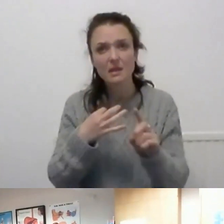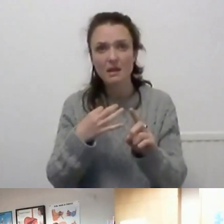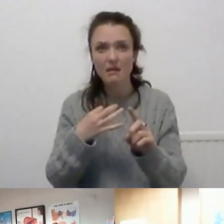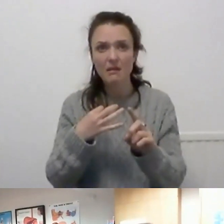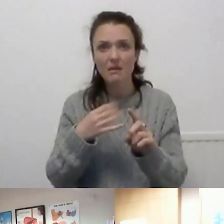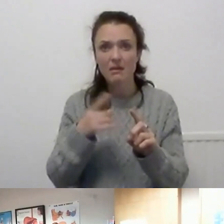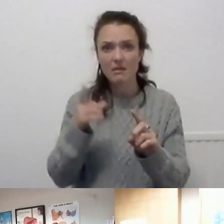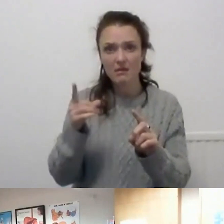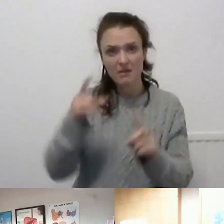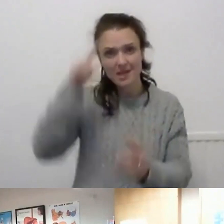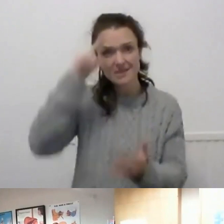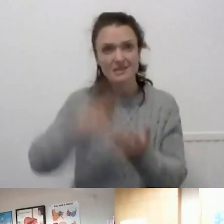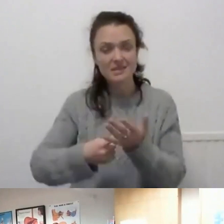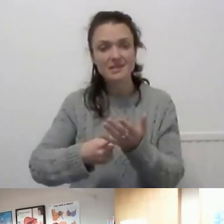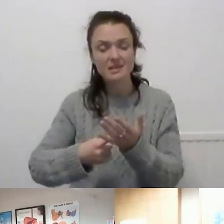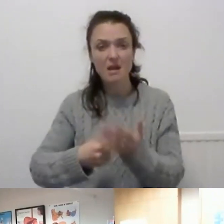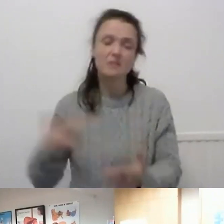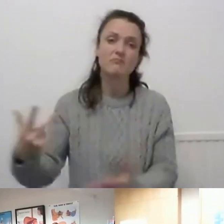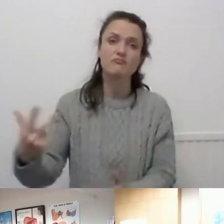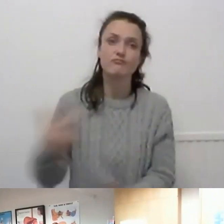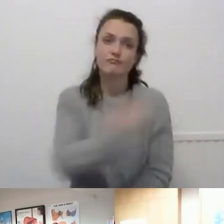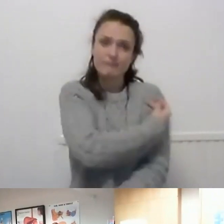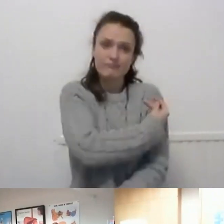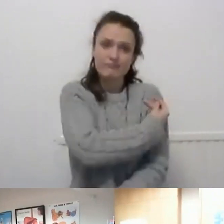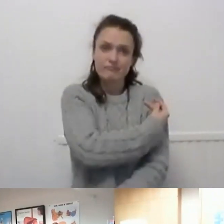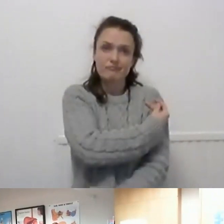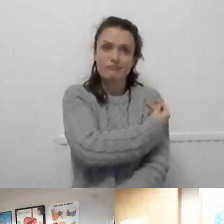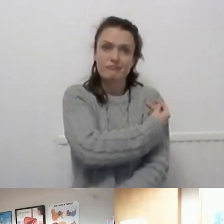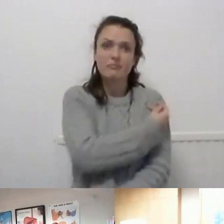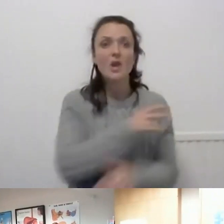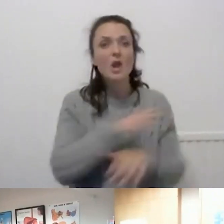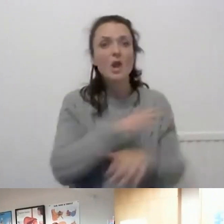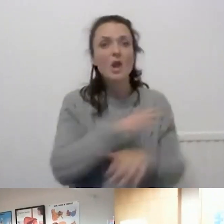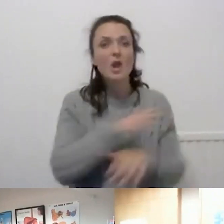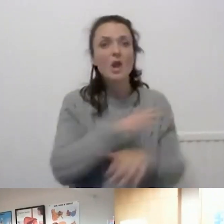Now that might not be the same decision for every woman. But it's completely within every woman's